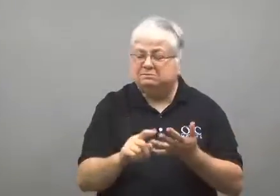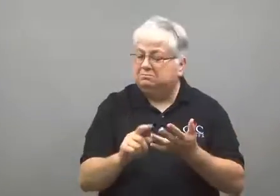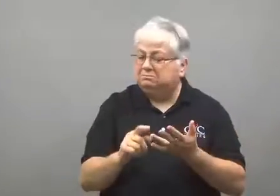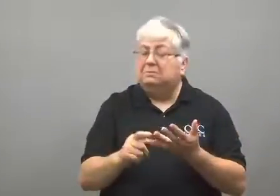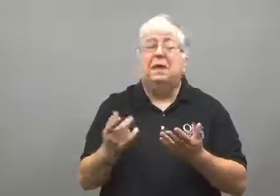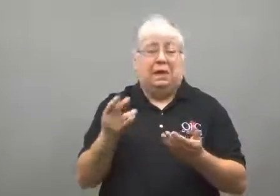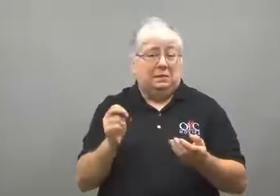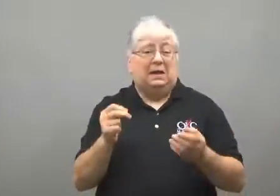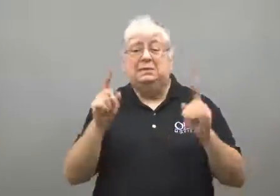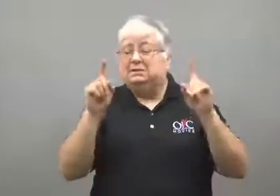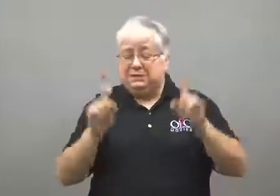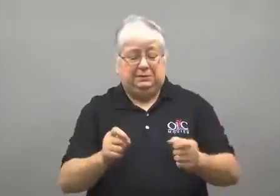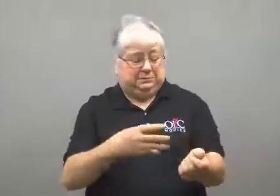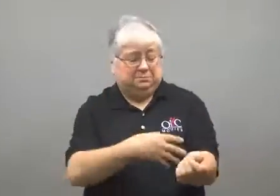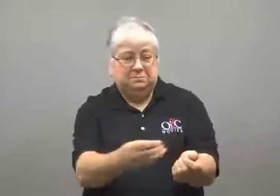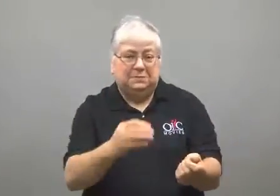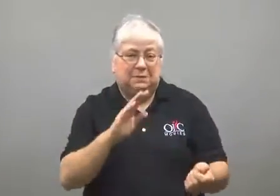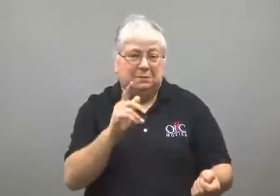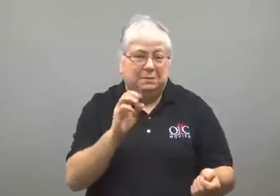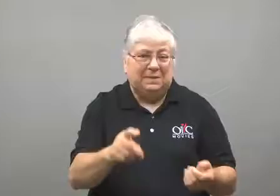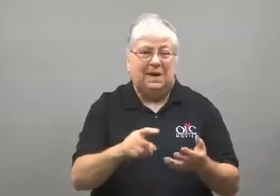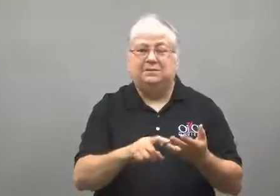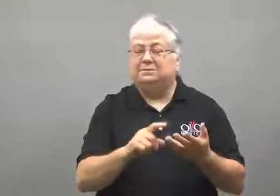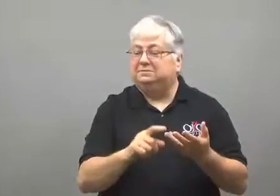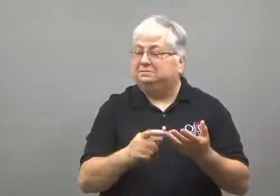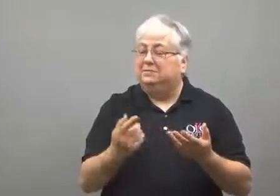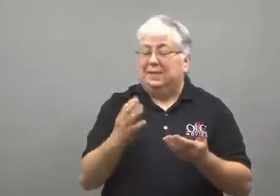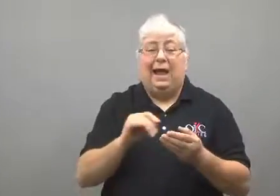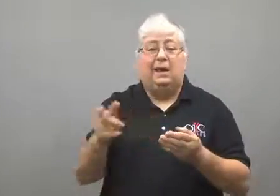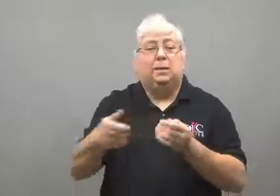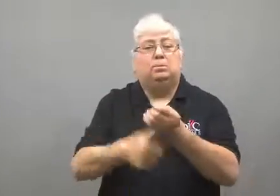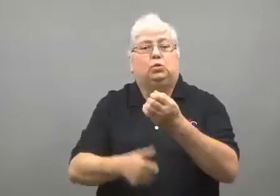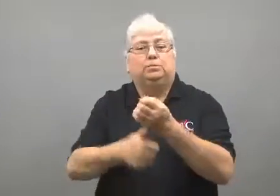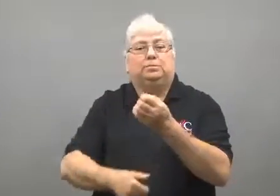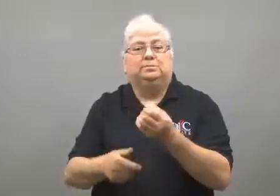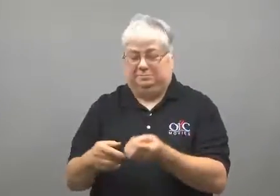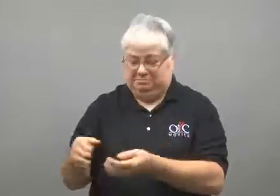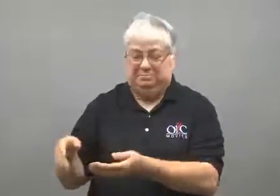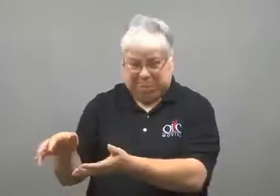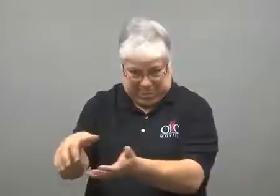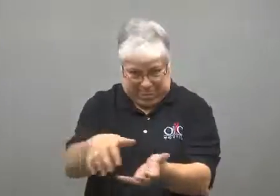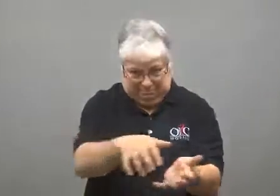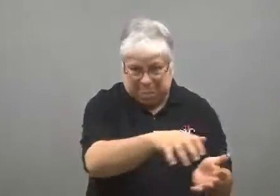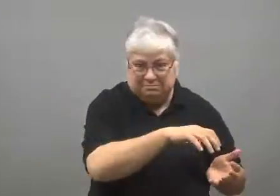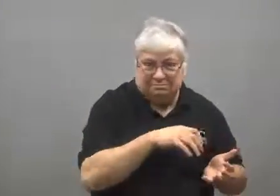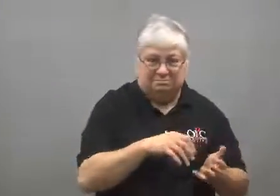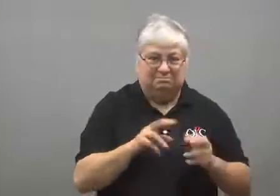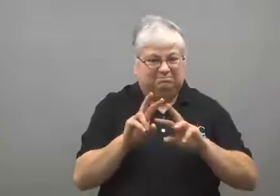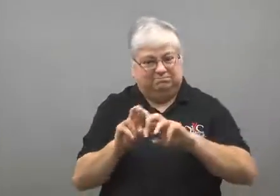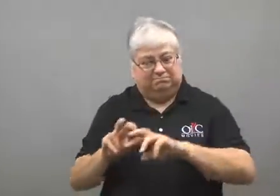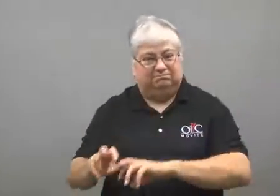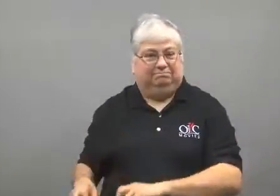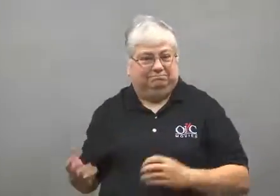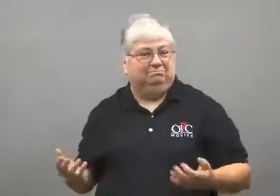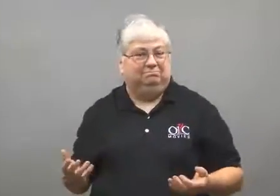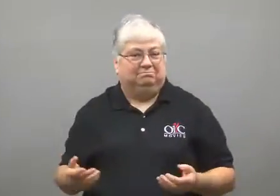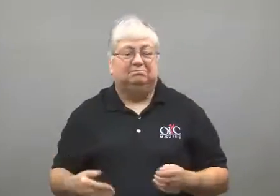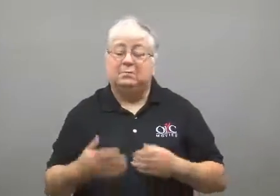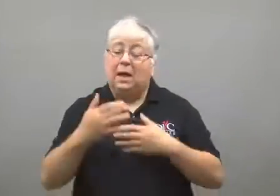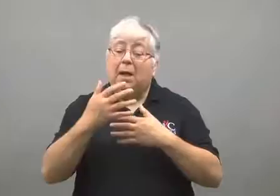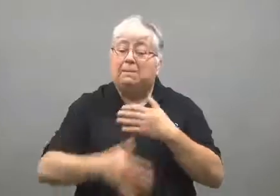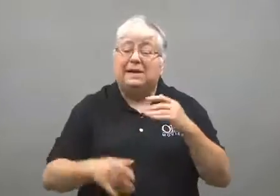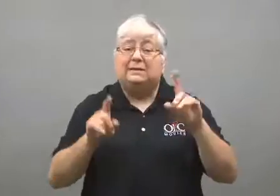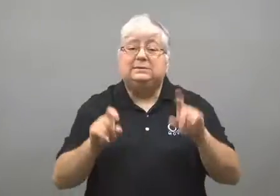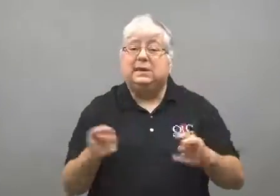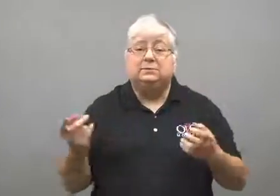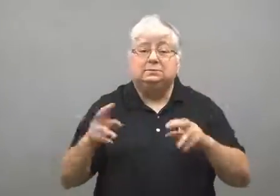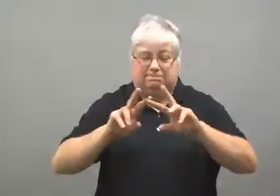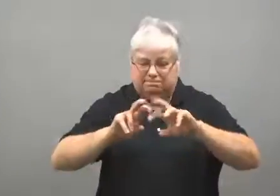They also gave blood and stool samples for analysis.